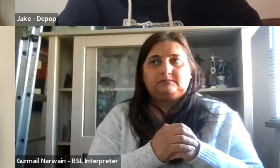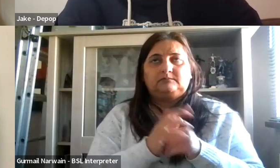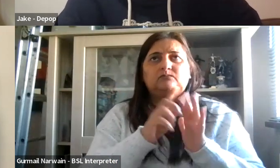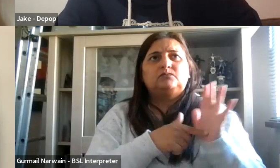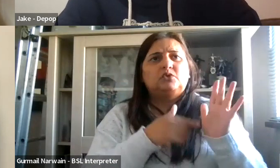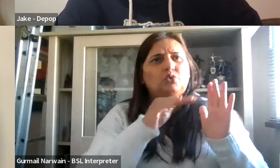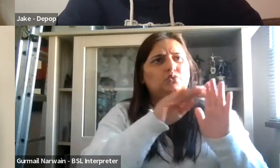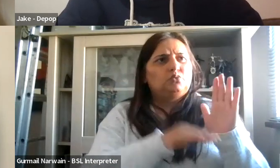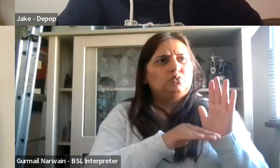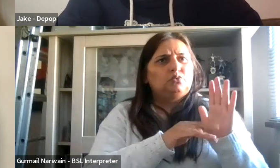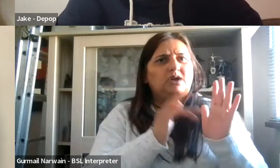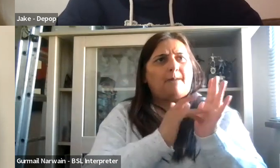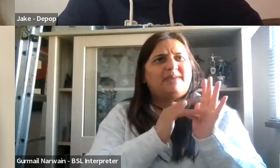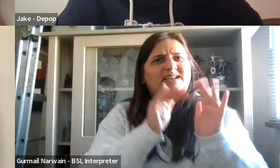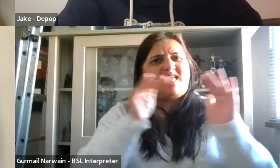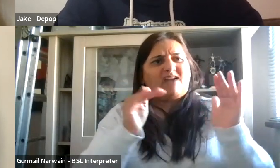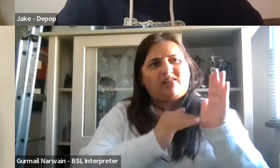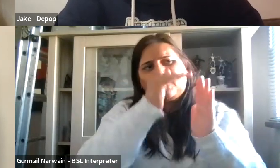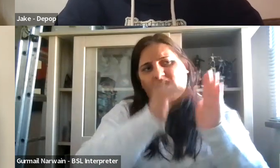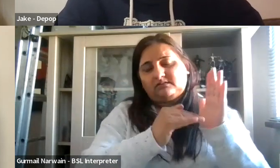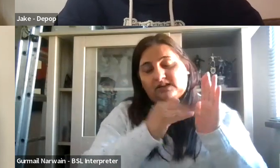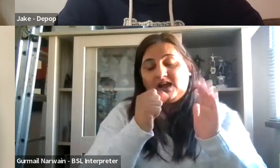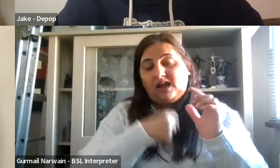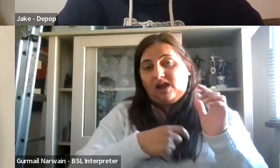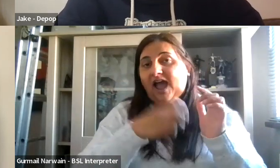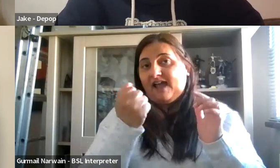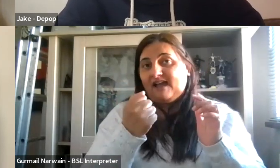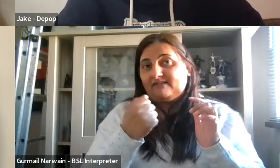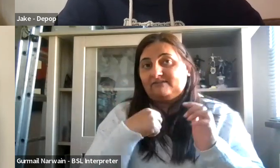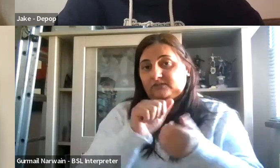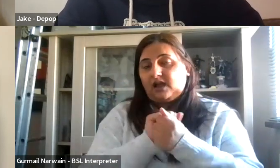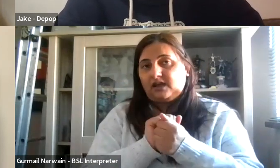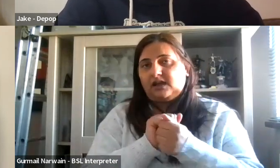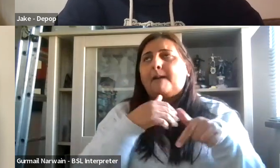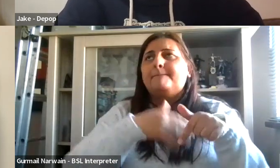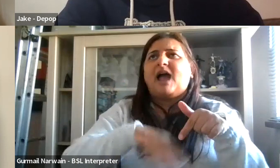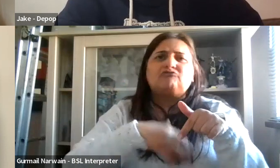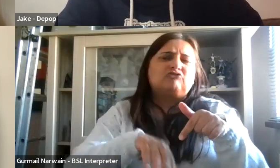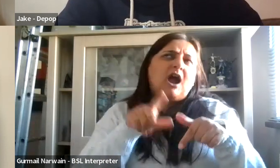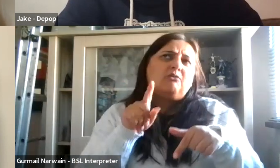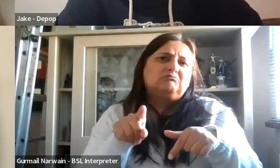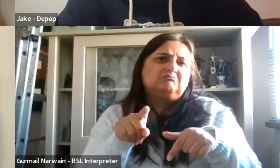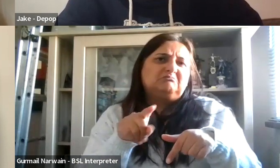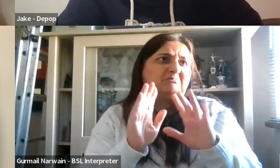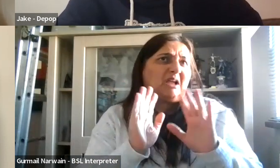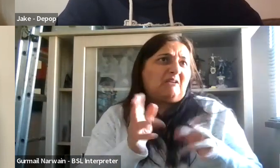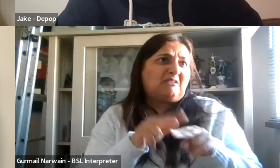roles that we do higher for as well in regards to backgrounds don't have to come from There's more junior to midlevel roles that we higher for as well. In regards to backwards.